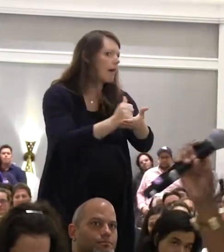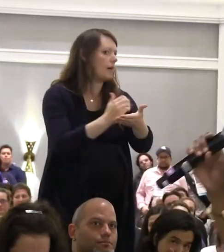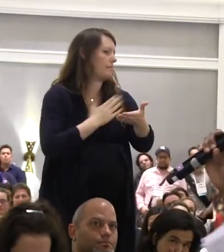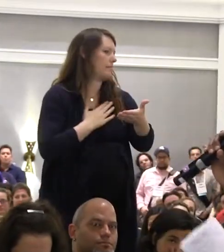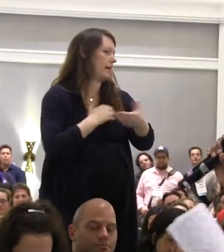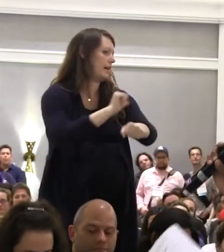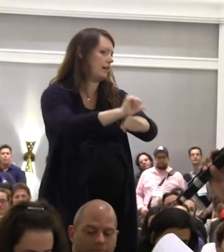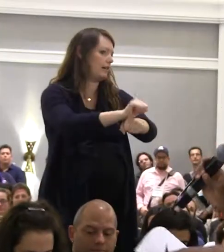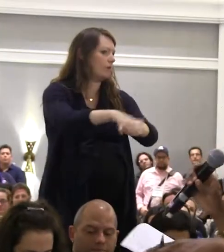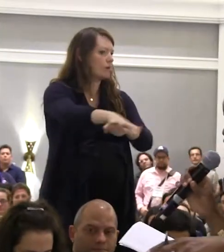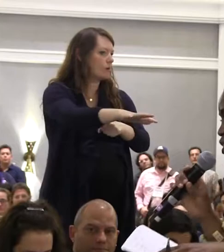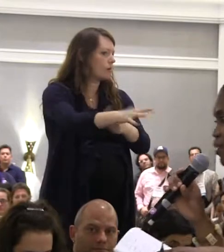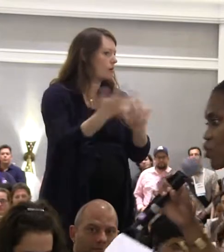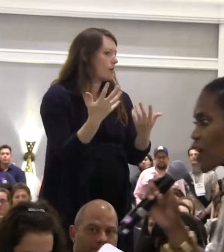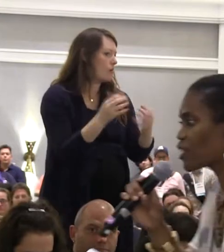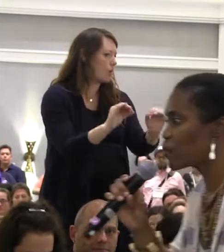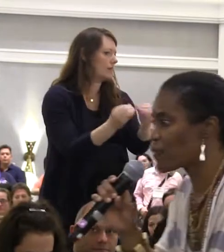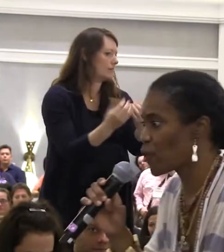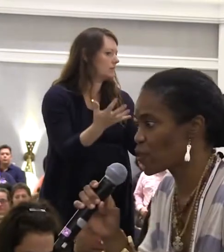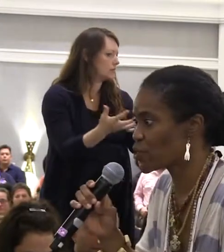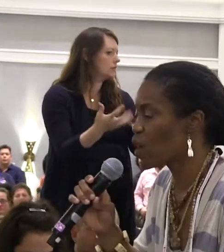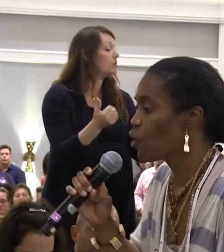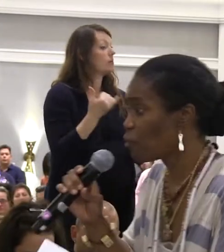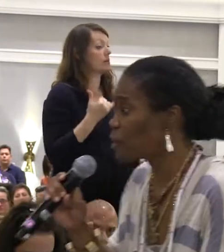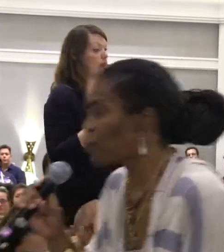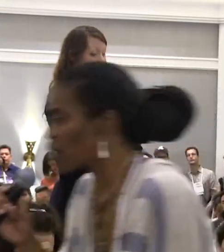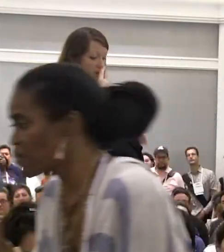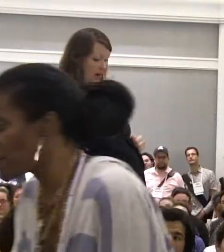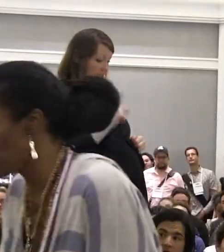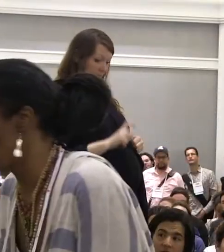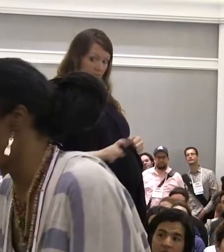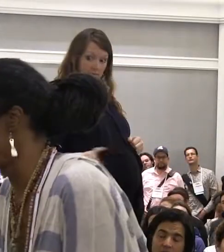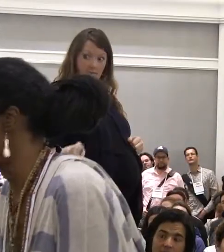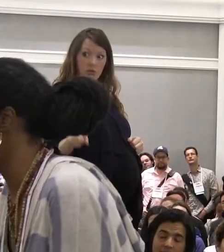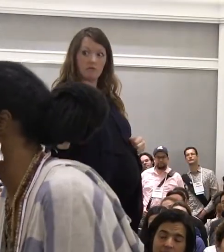so I want to just check in with folks who have been a part of affinity spaces.